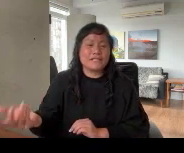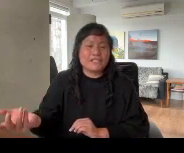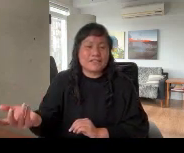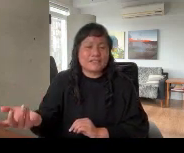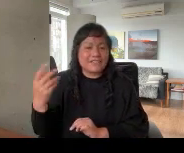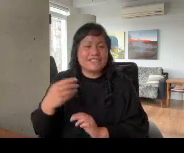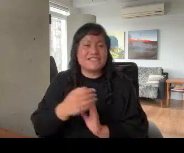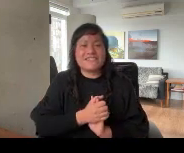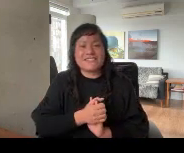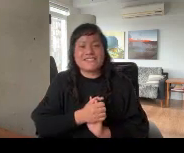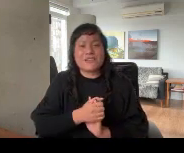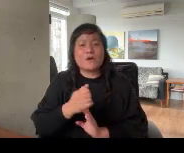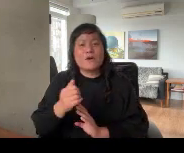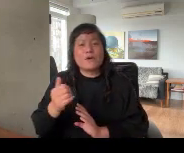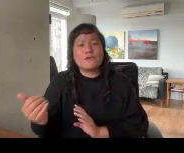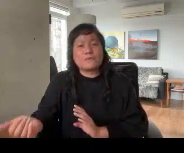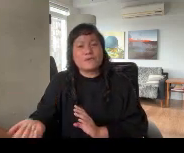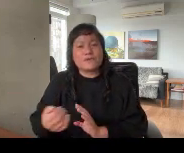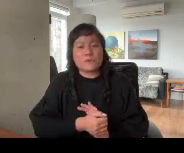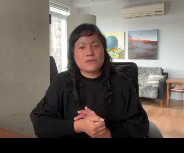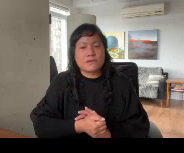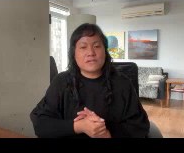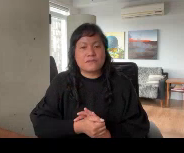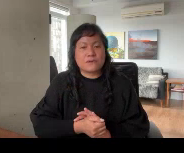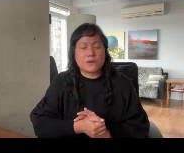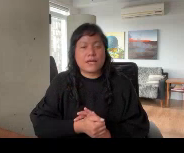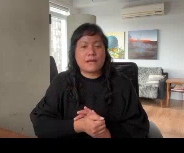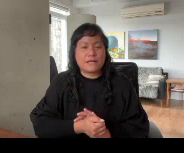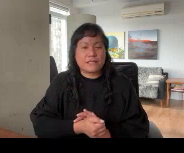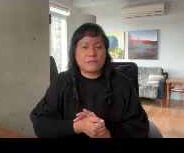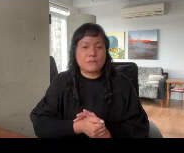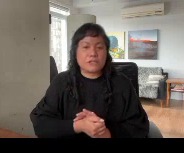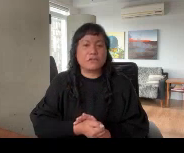and our teaching and learning services team who have produced resources for creating accessible